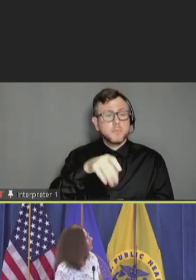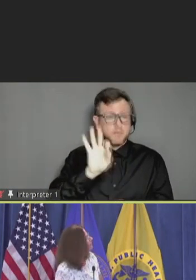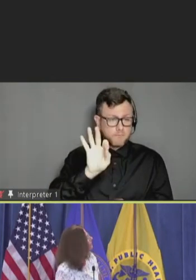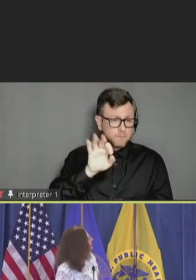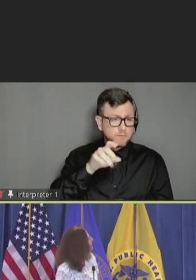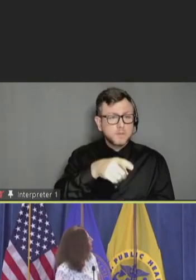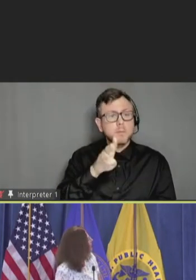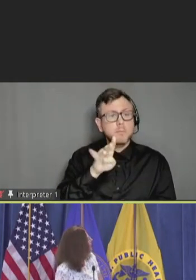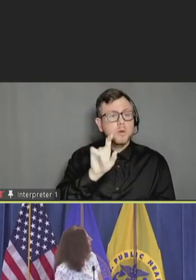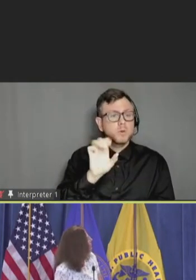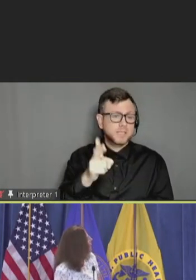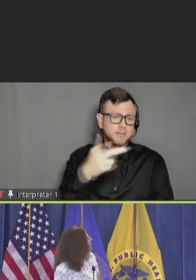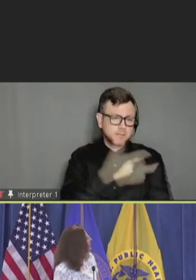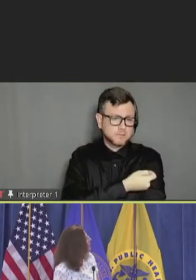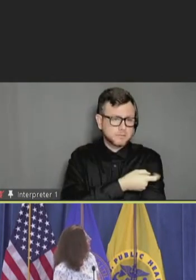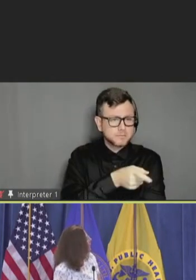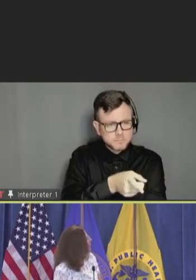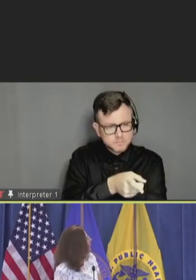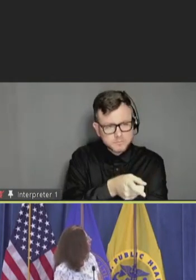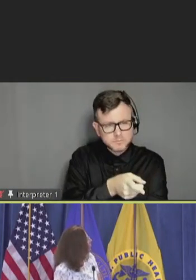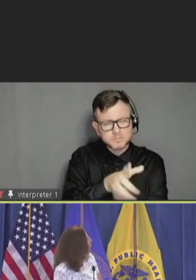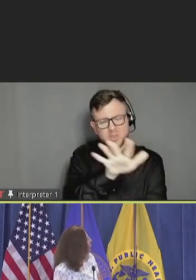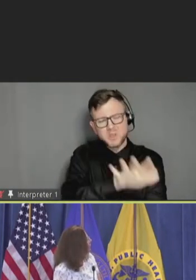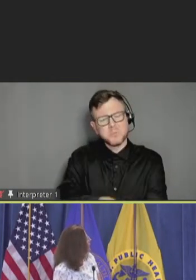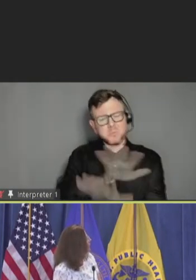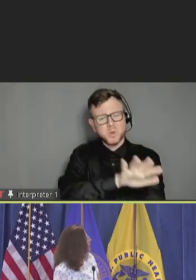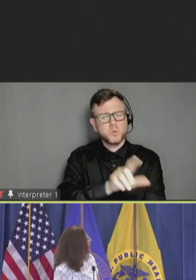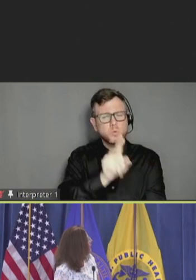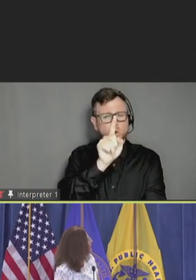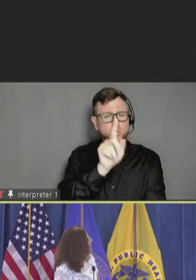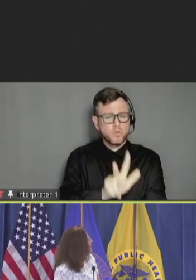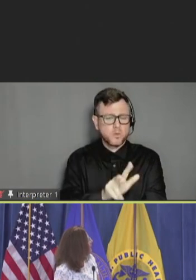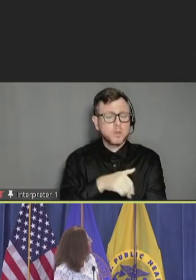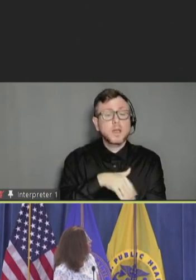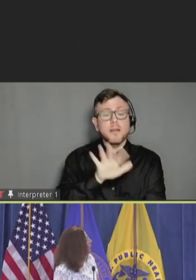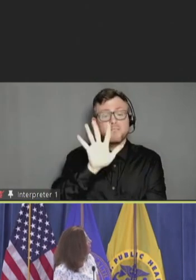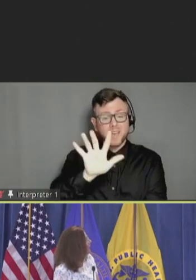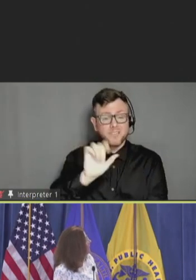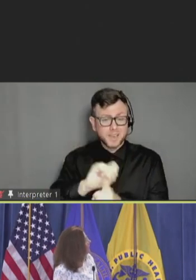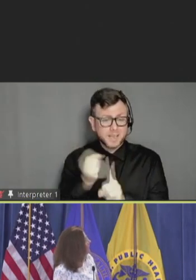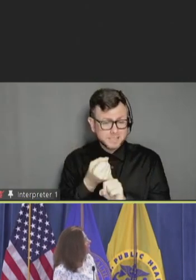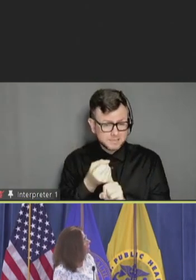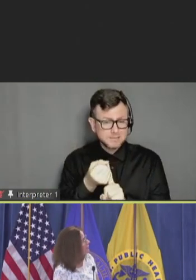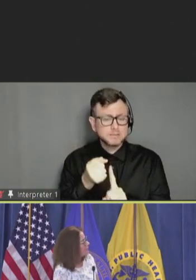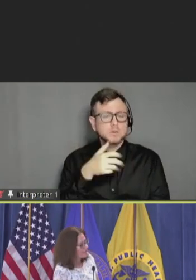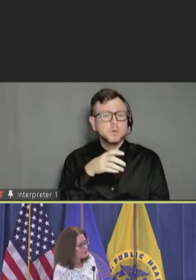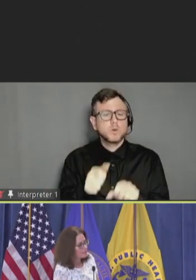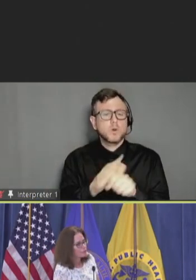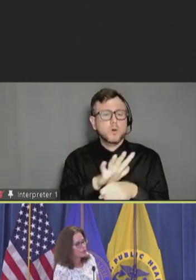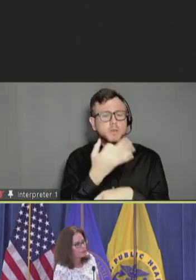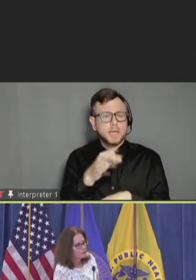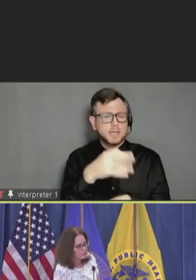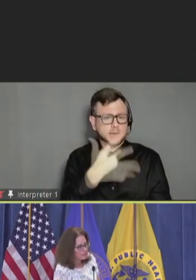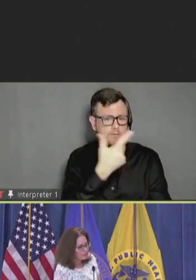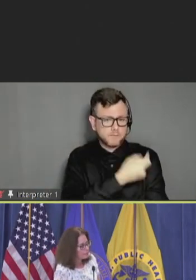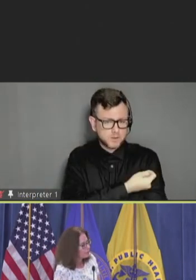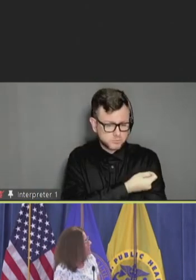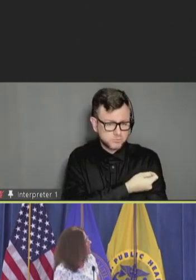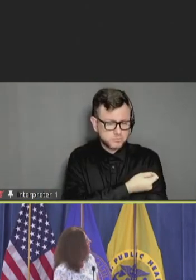Approximately, a third or five cases had COVID-19 infection then vaccination then the diagnosis.